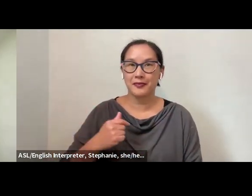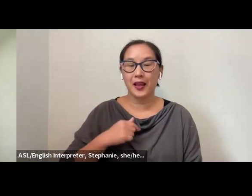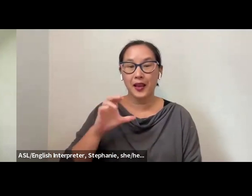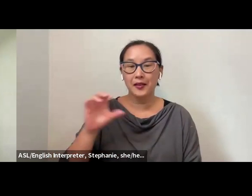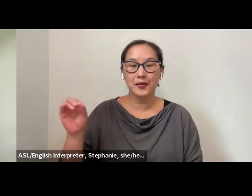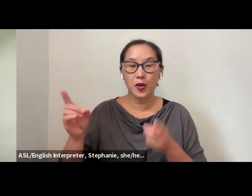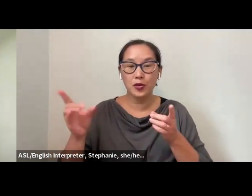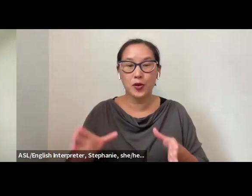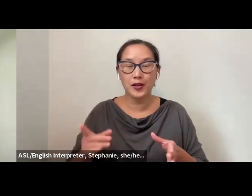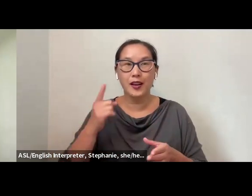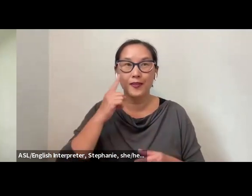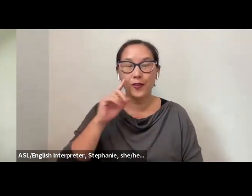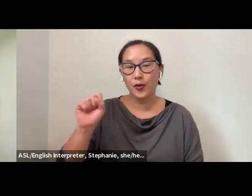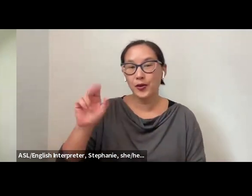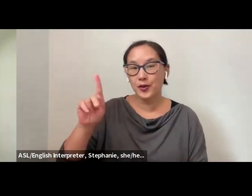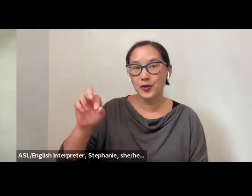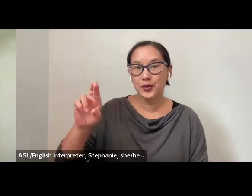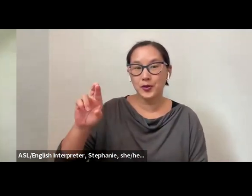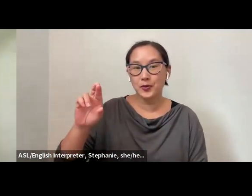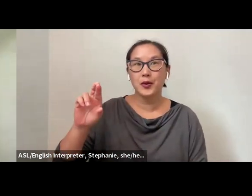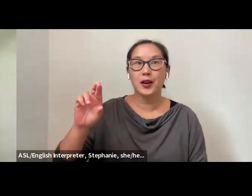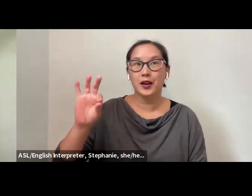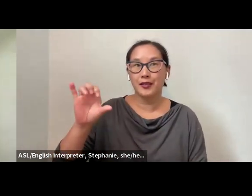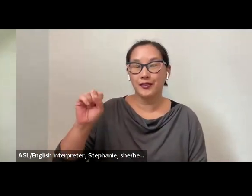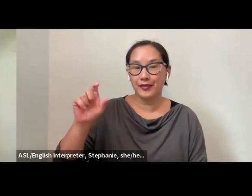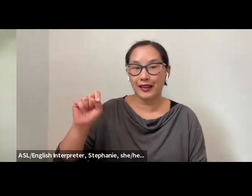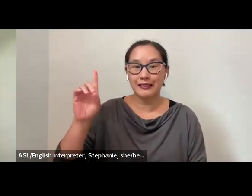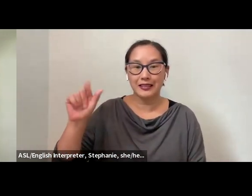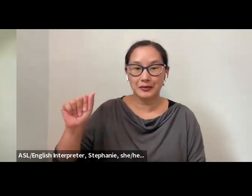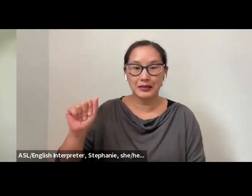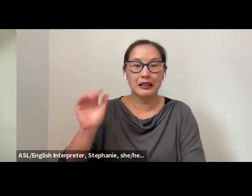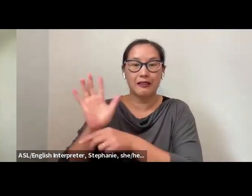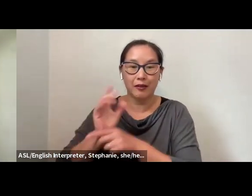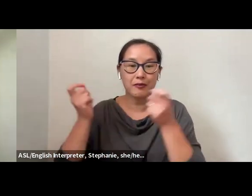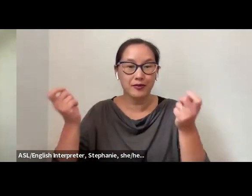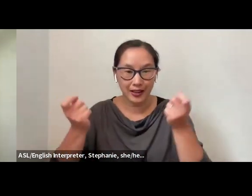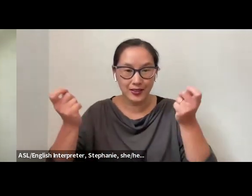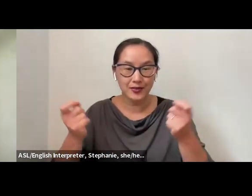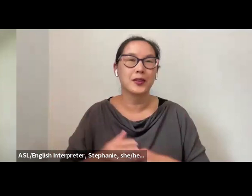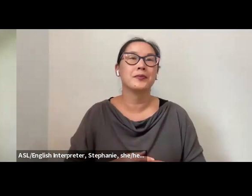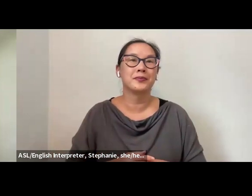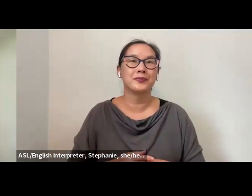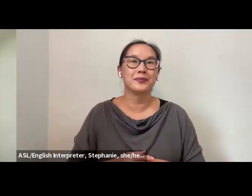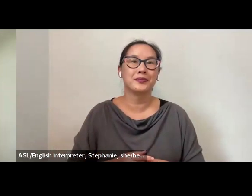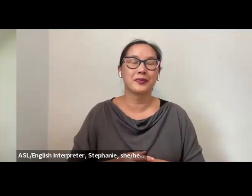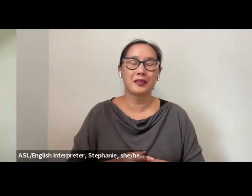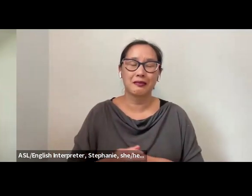of the Superfest Disability Film Festival. It is my immense honor to say